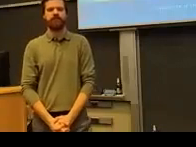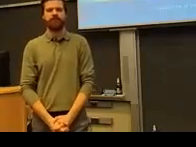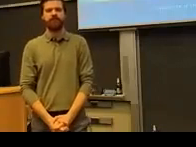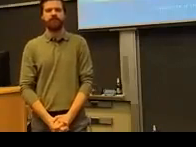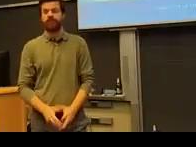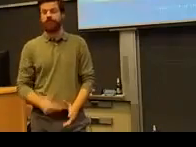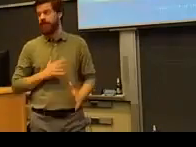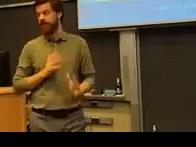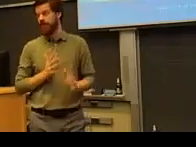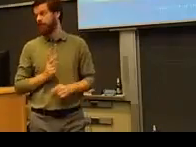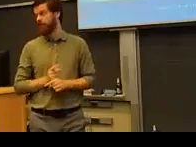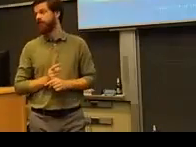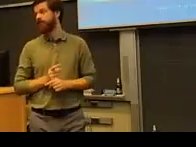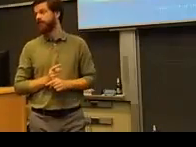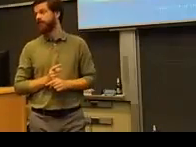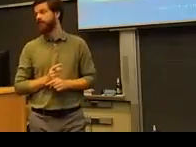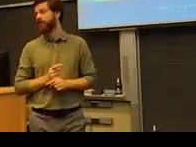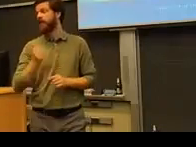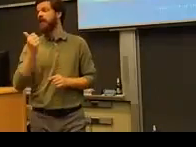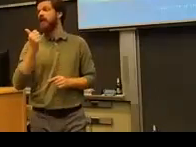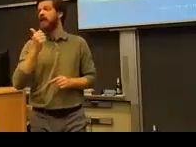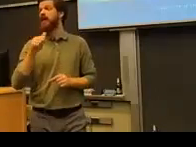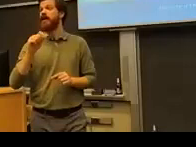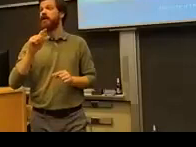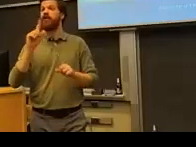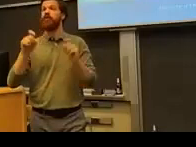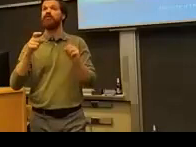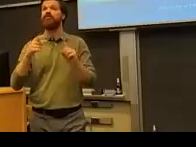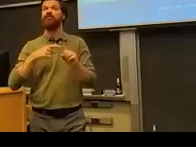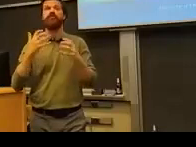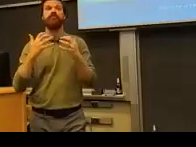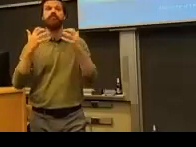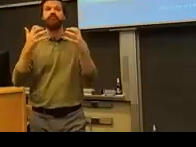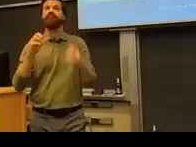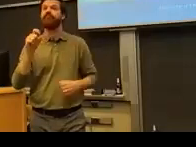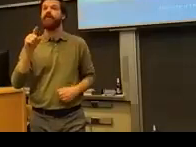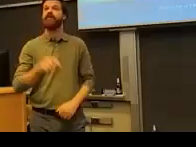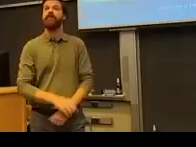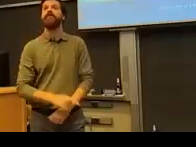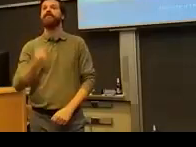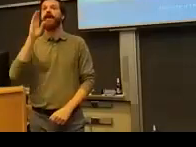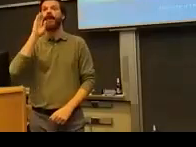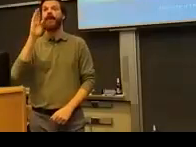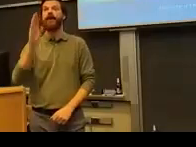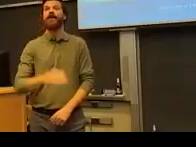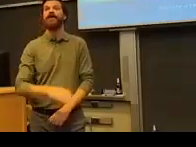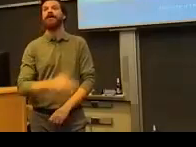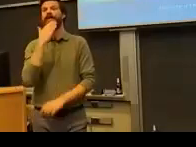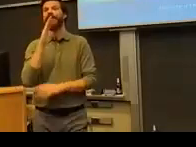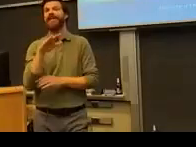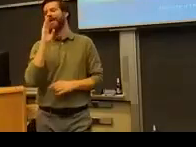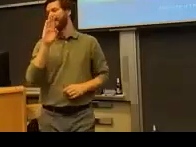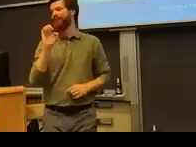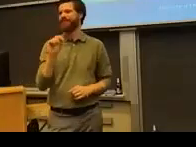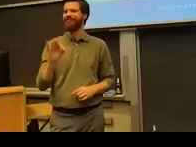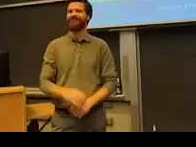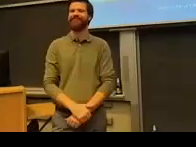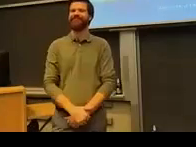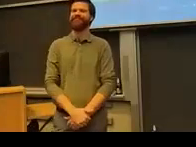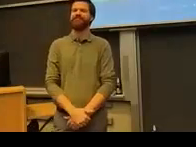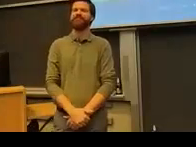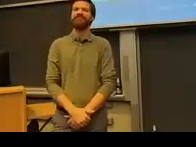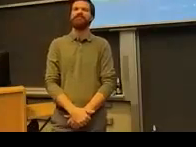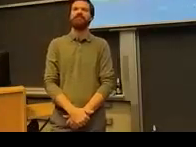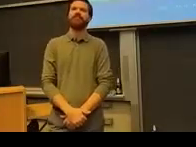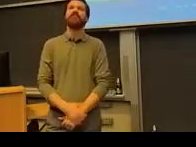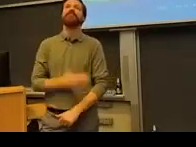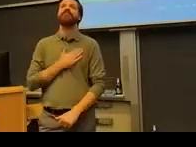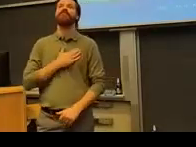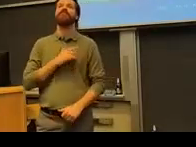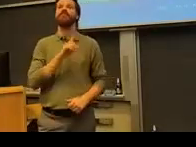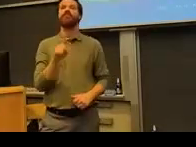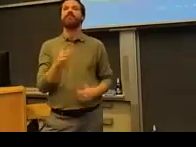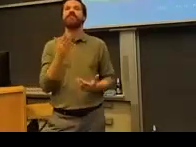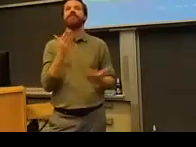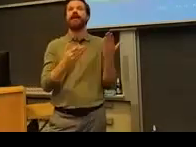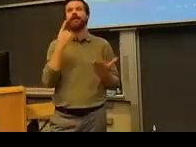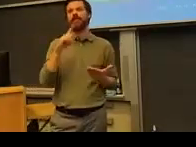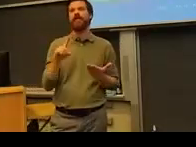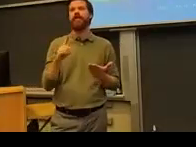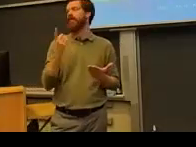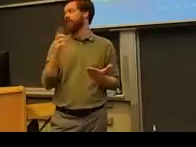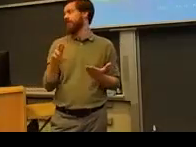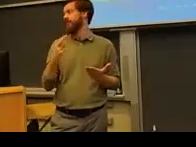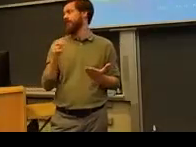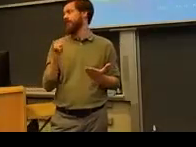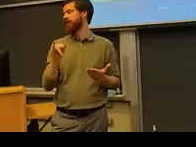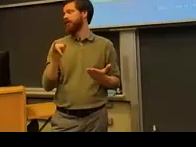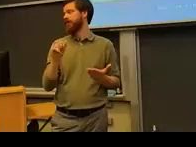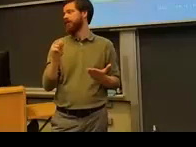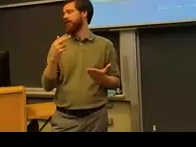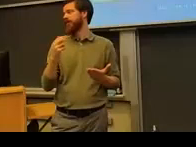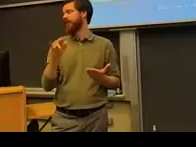right um so my question I guess is maybe for um for Dr Harris I was looking at the information